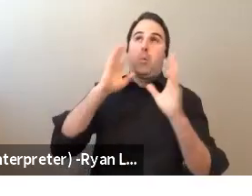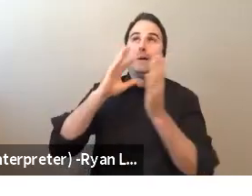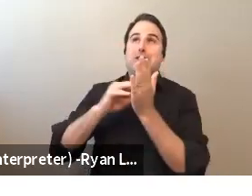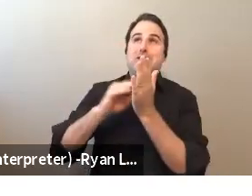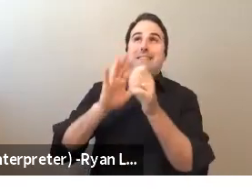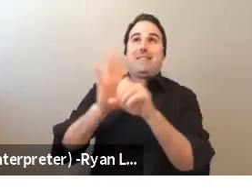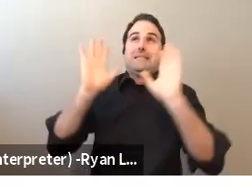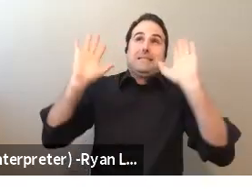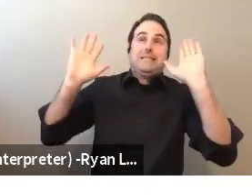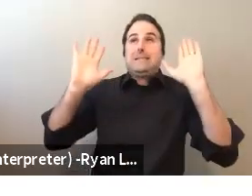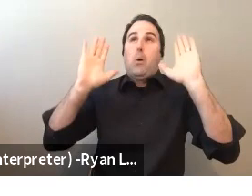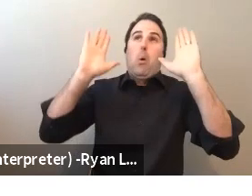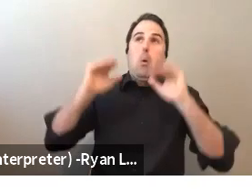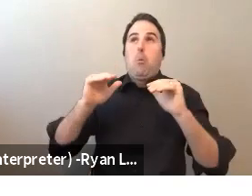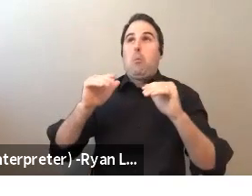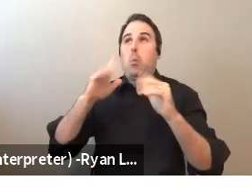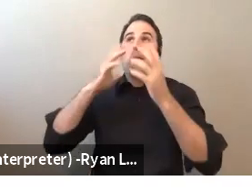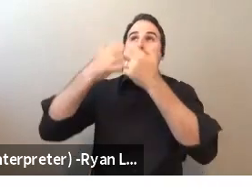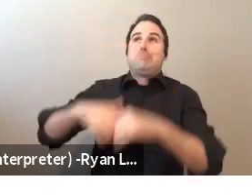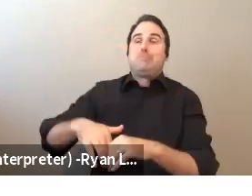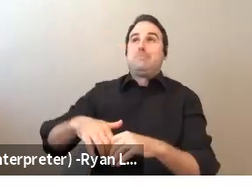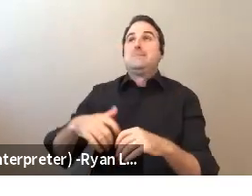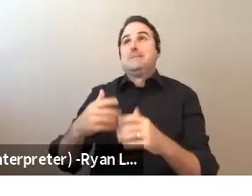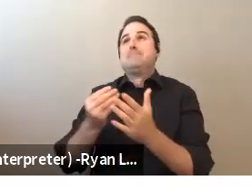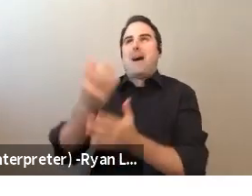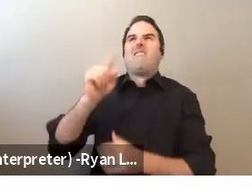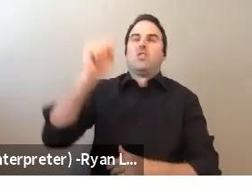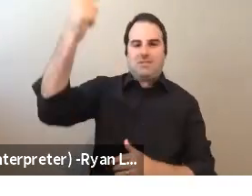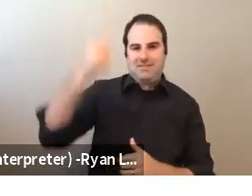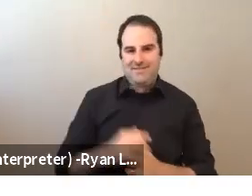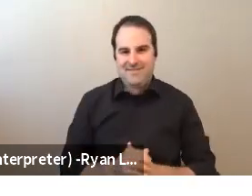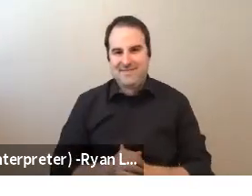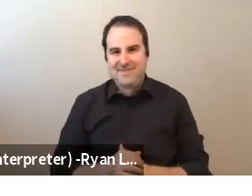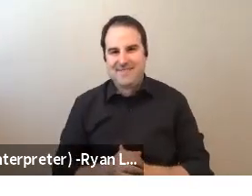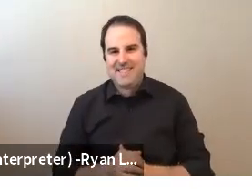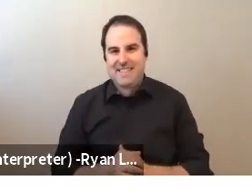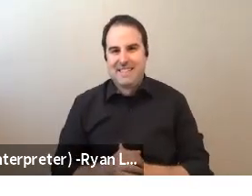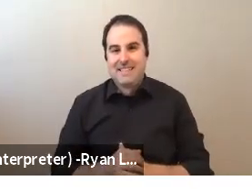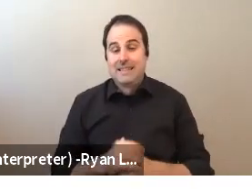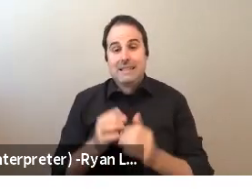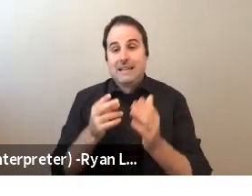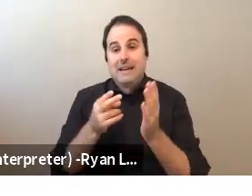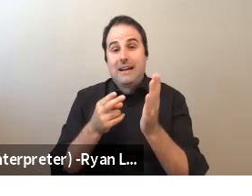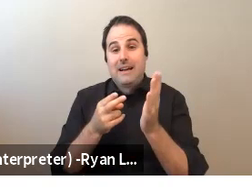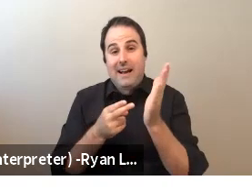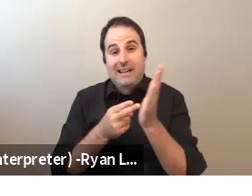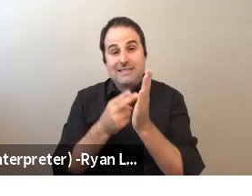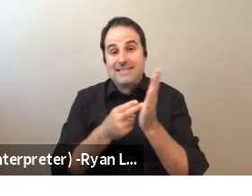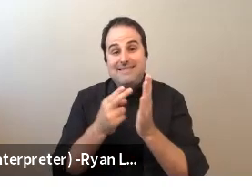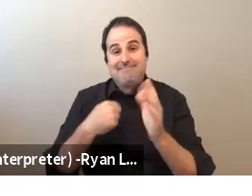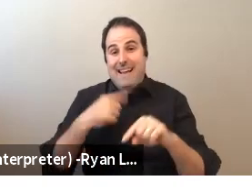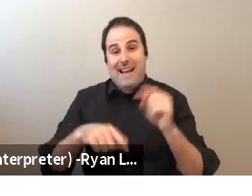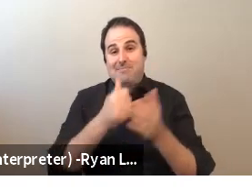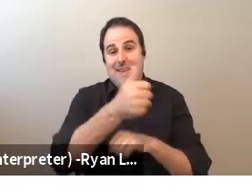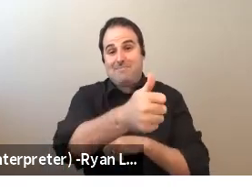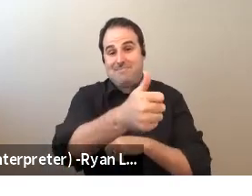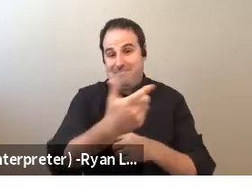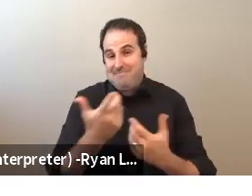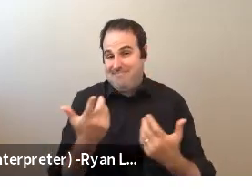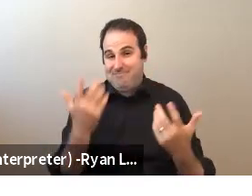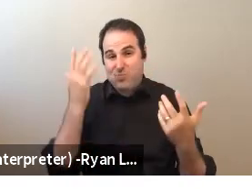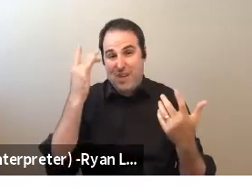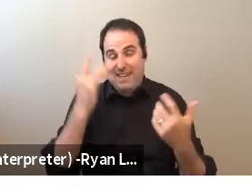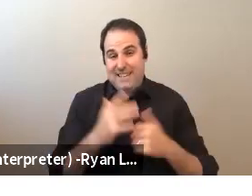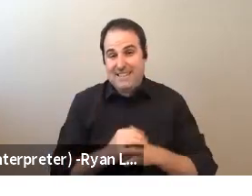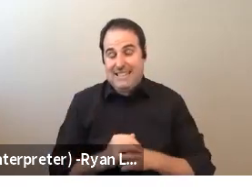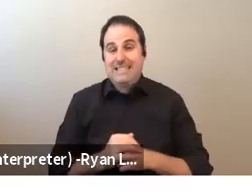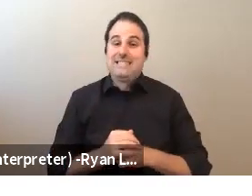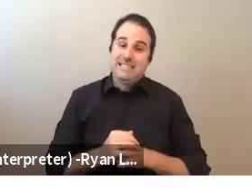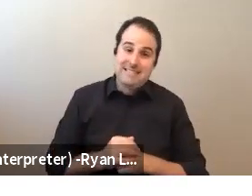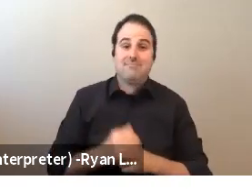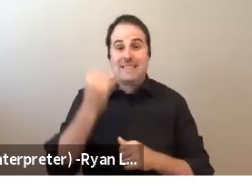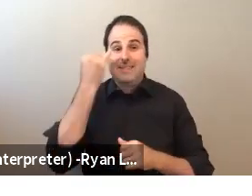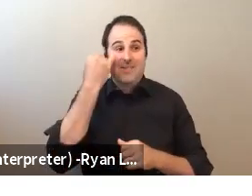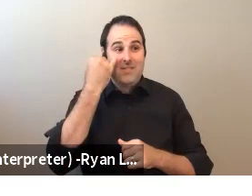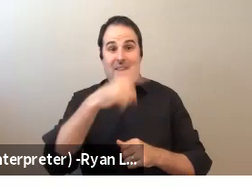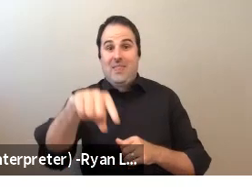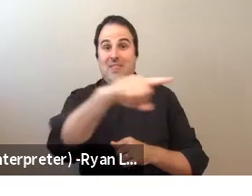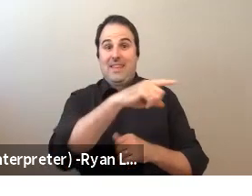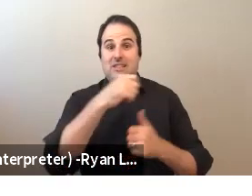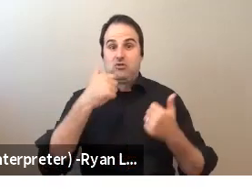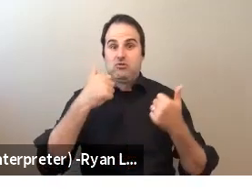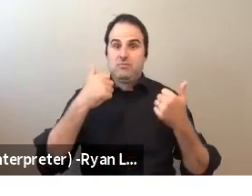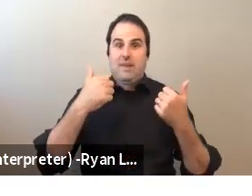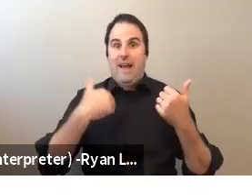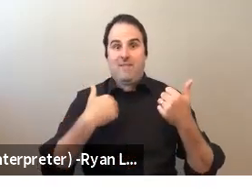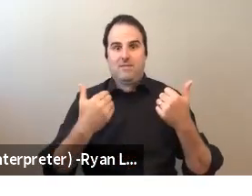Sally Potter: And, you know, and that's what they have. And honestly, I can't necessarily blame them for that, especially if they're trying to juggle five or six different classes, you know,